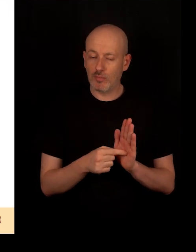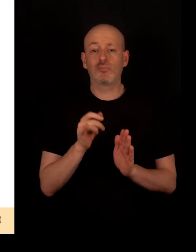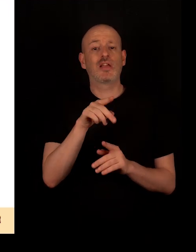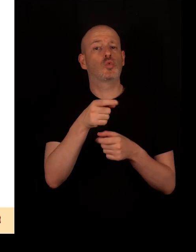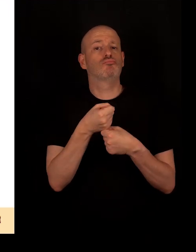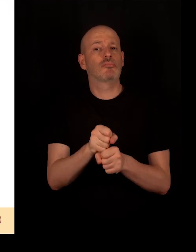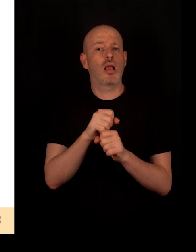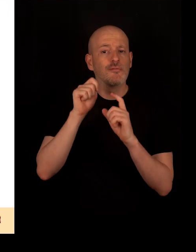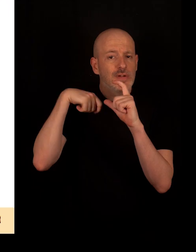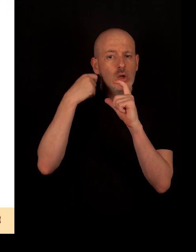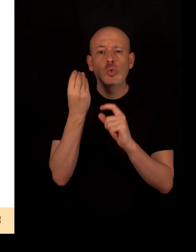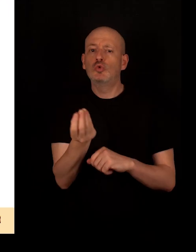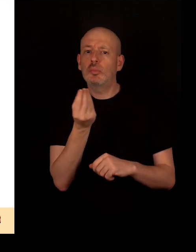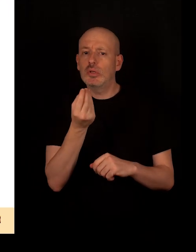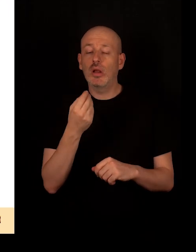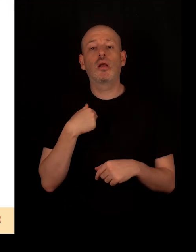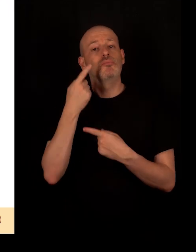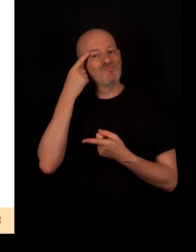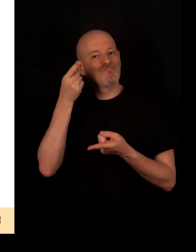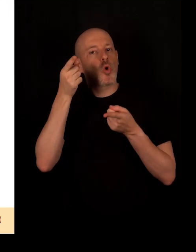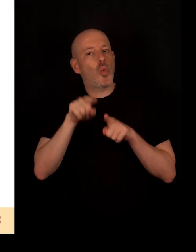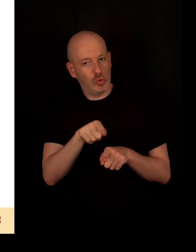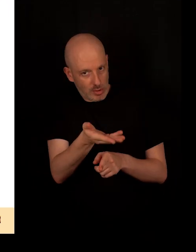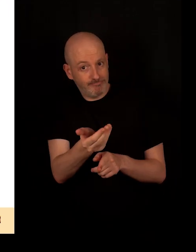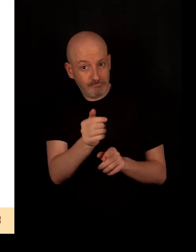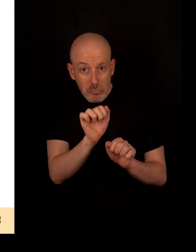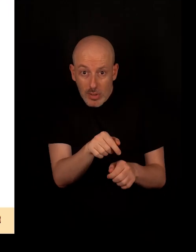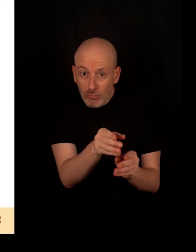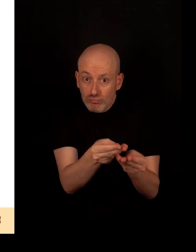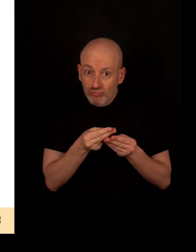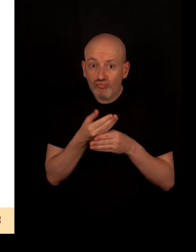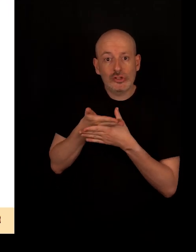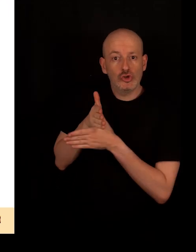So if you produce a video or something, we will take the consent from you to share it.